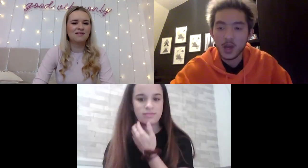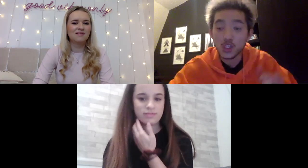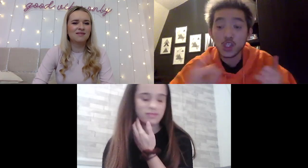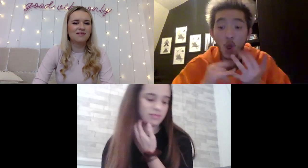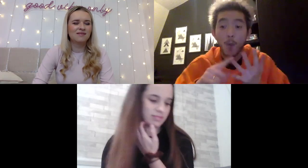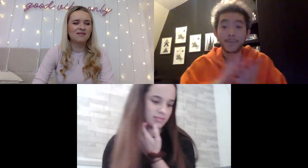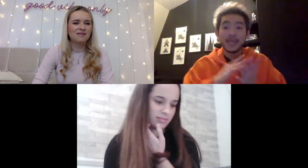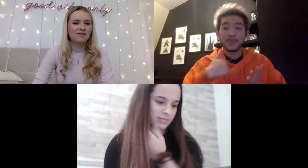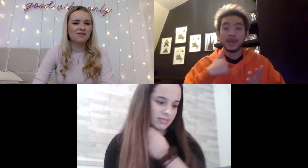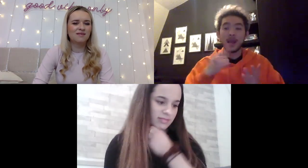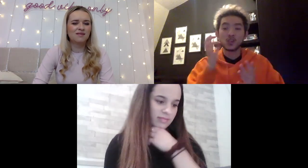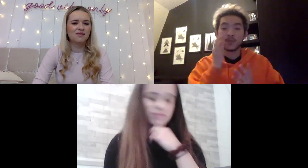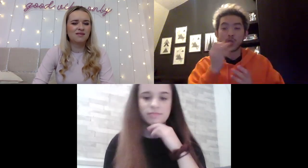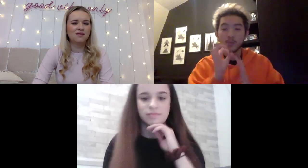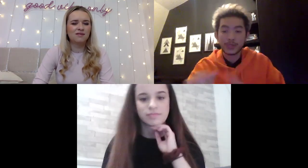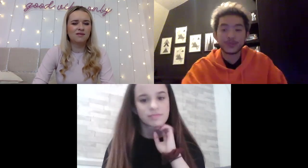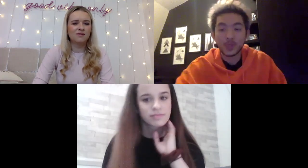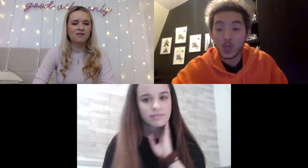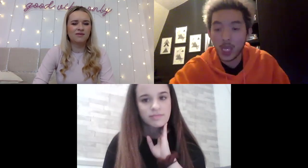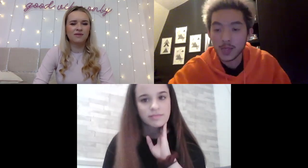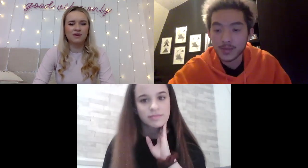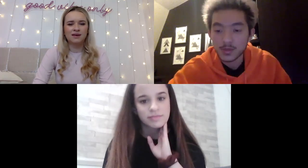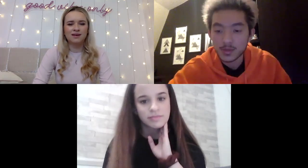B: So that means Jasmine and I got a point for this round